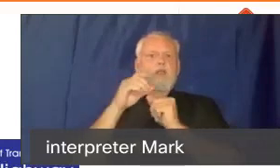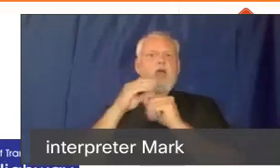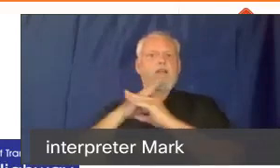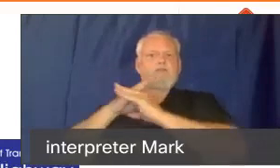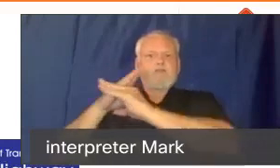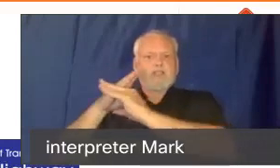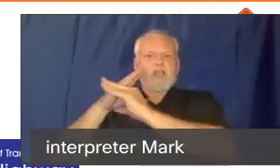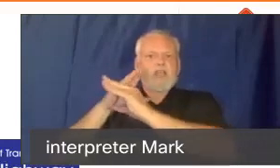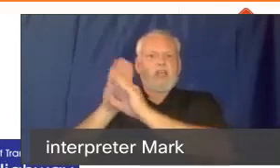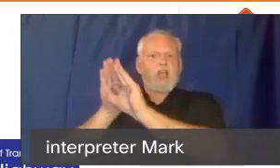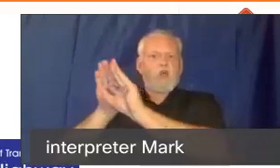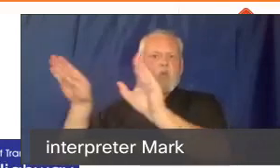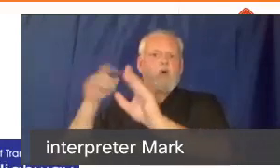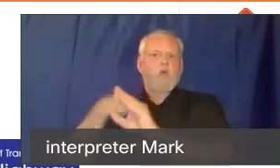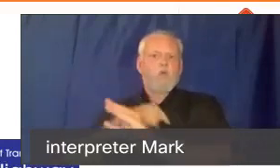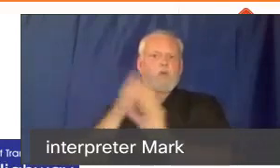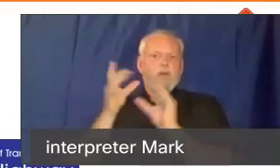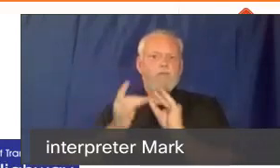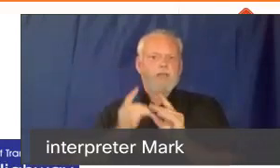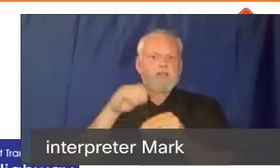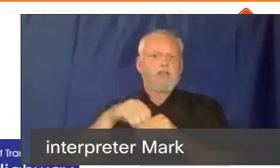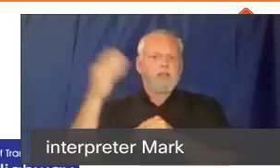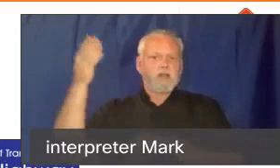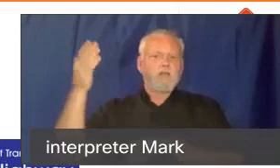But also and Sandra mentioned the utility companies.